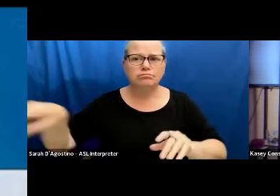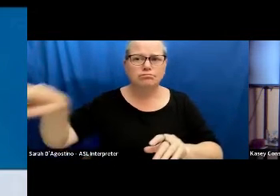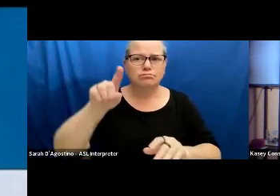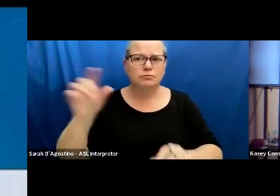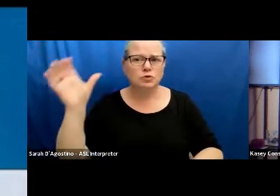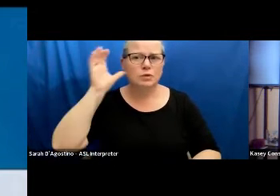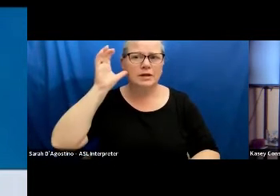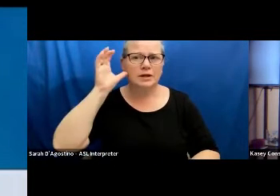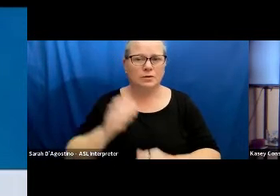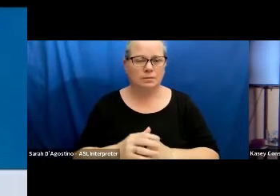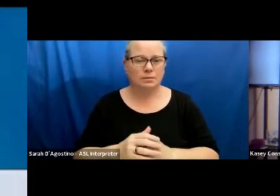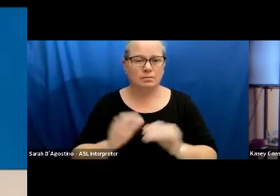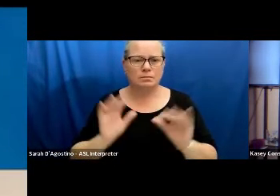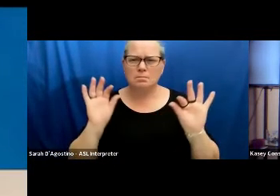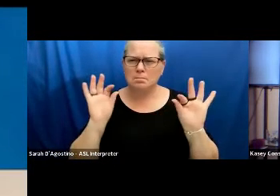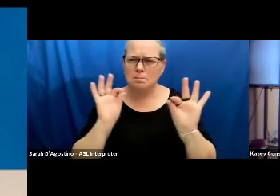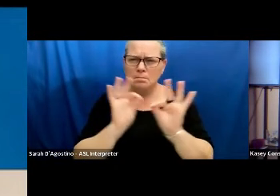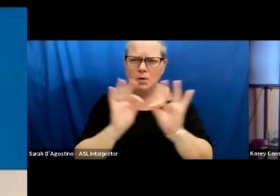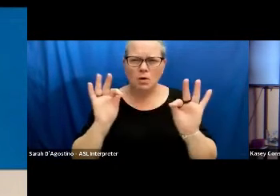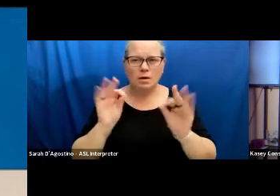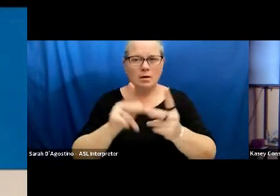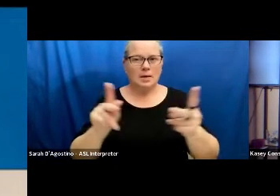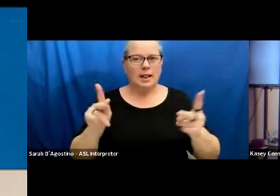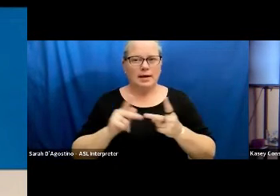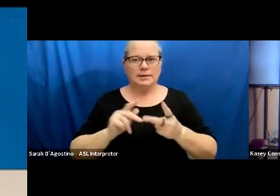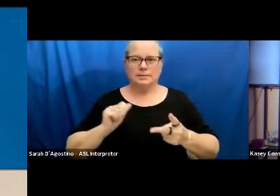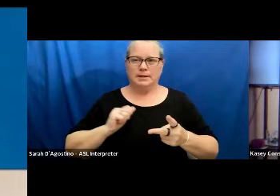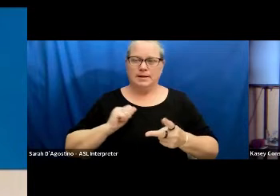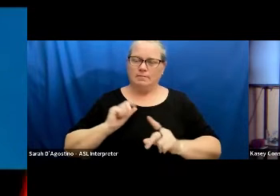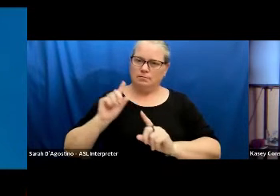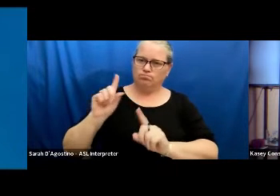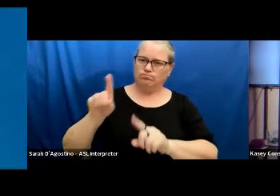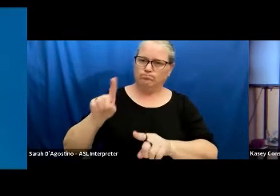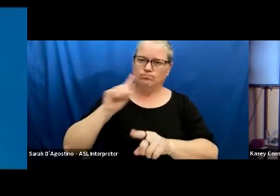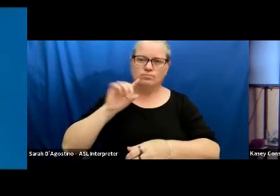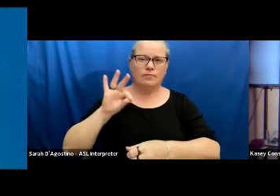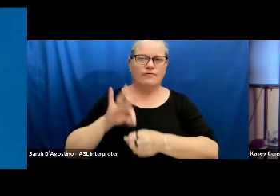that we can go and we can cast our ballot like every other american citizen